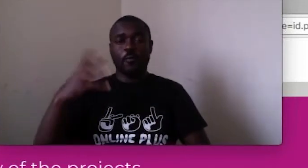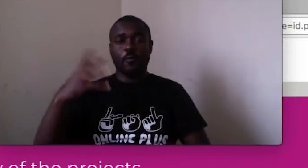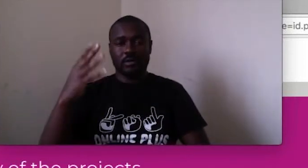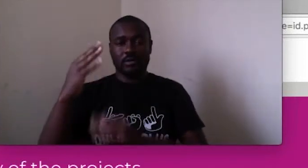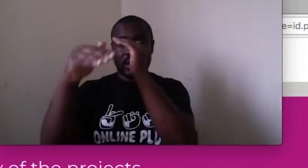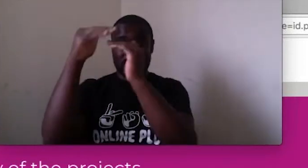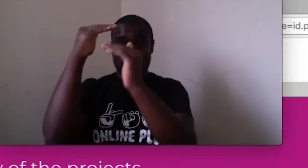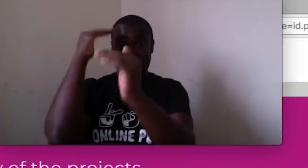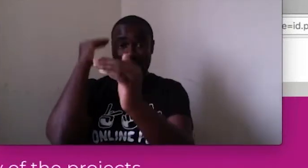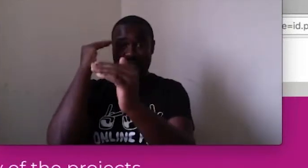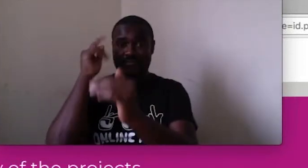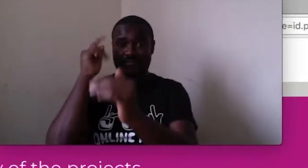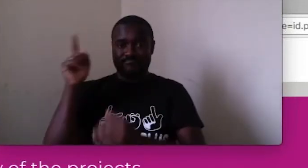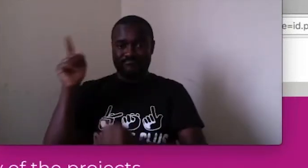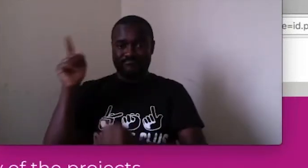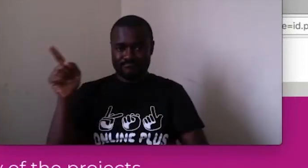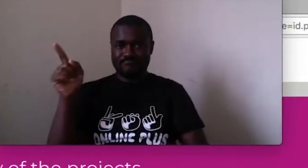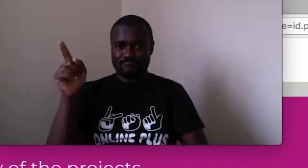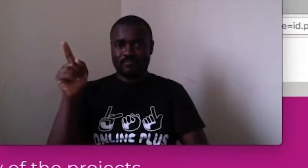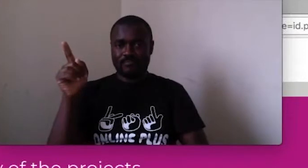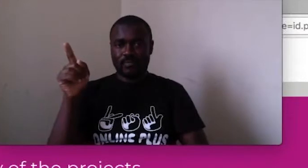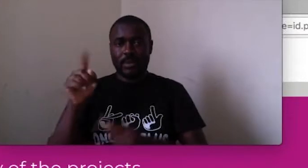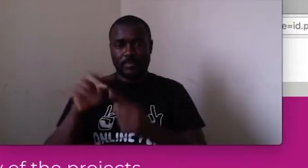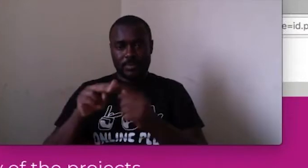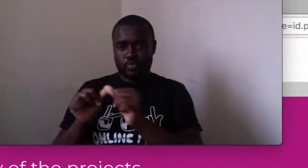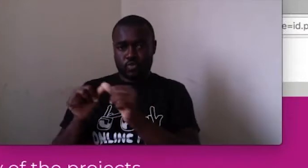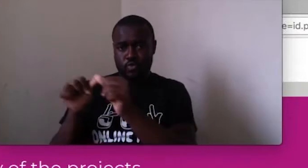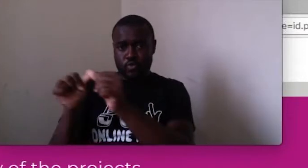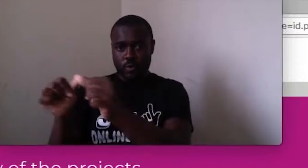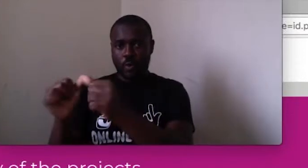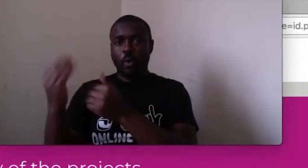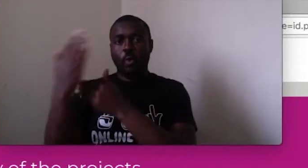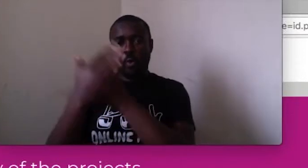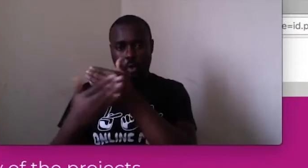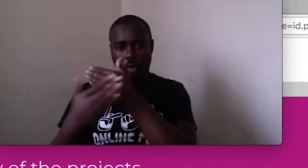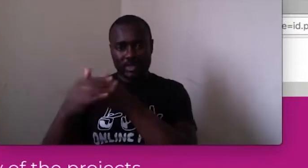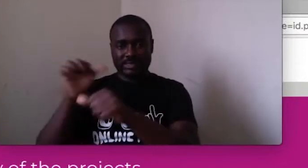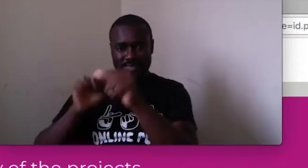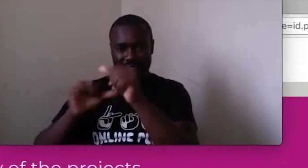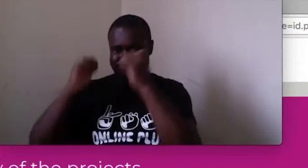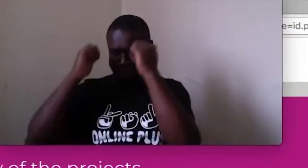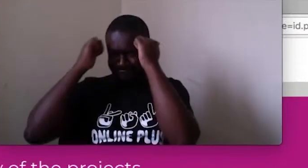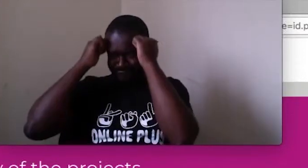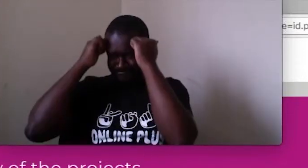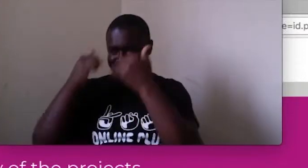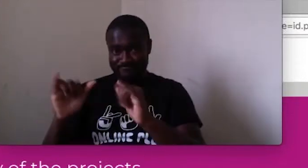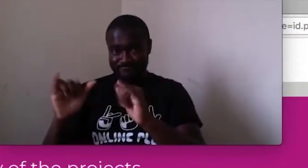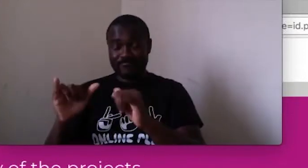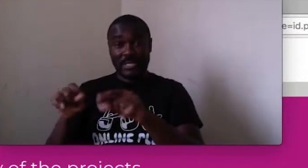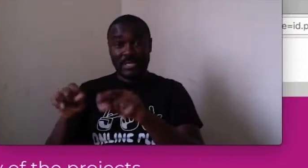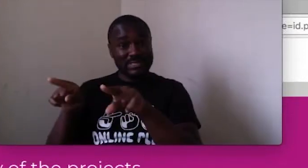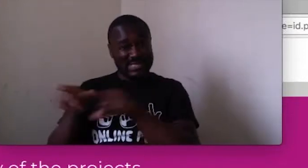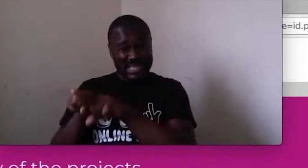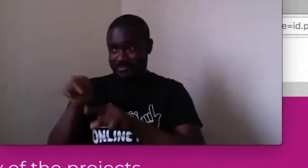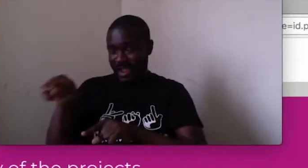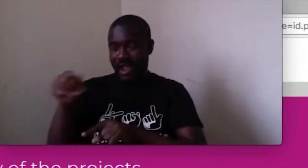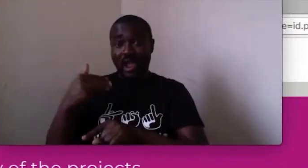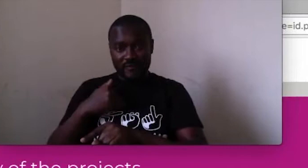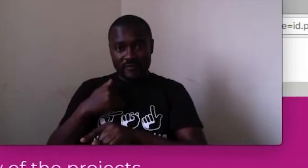and then I transferred to university and I continued with my computer science studies